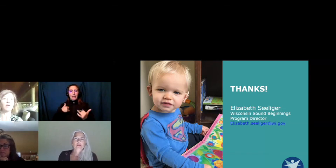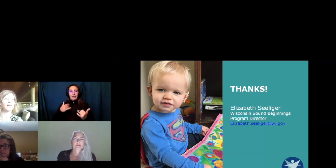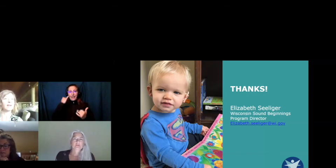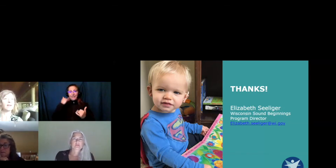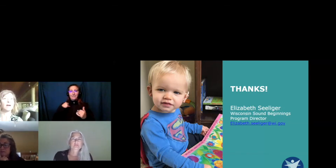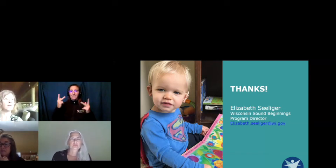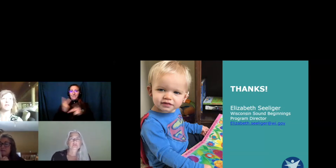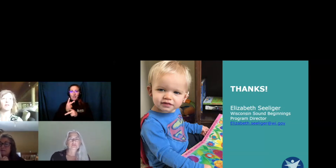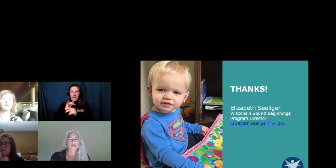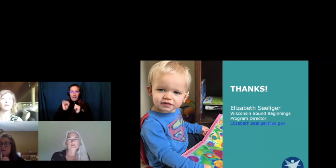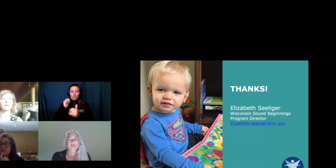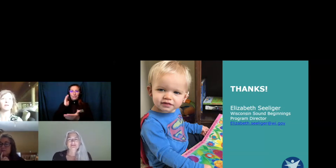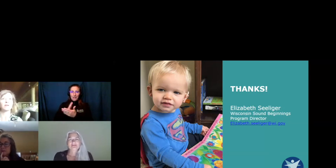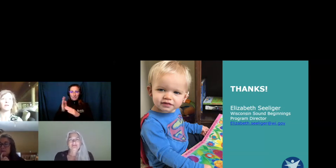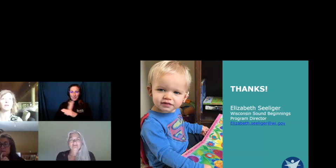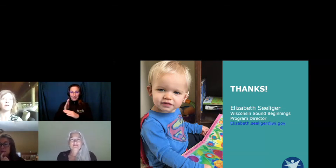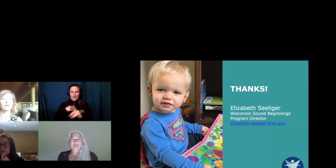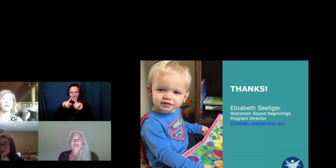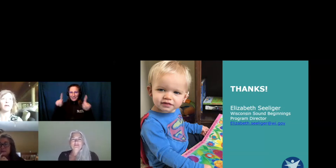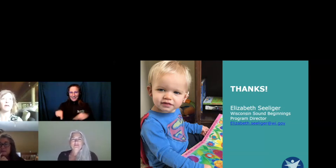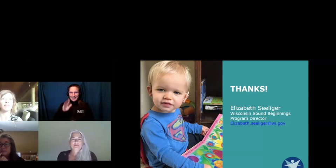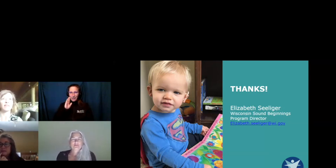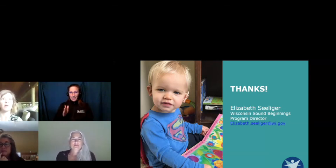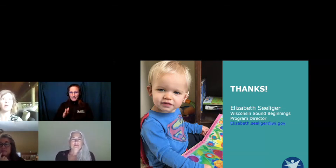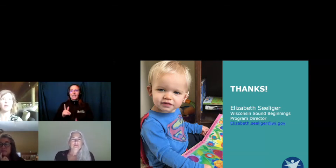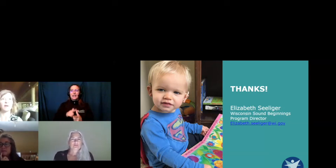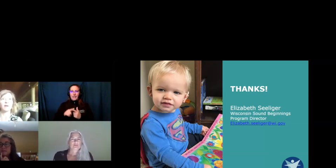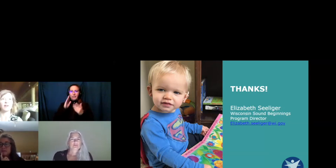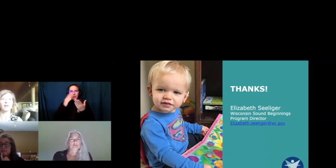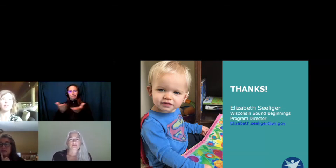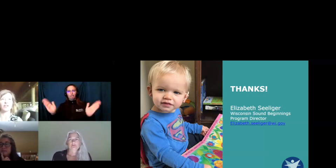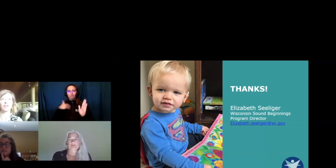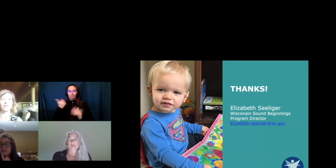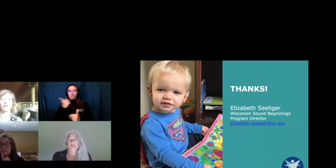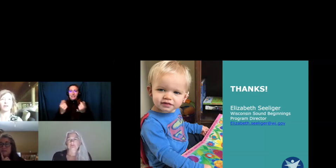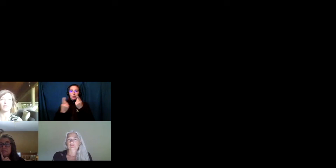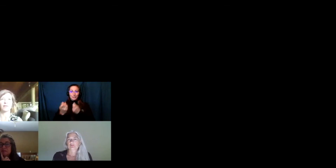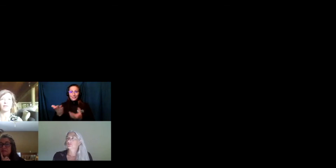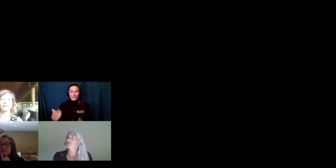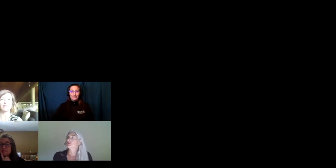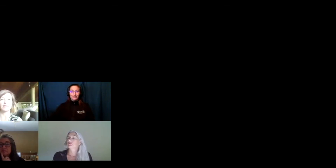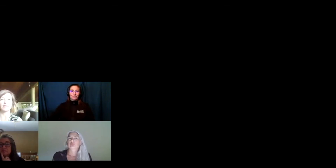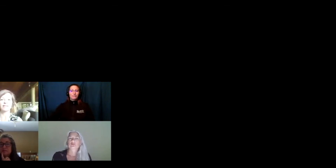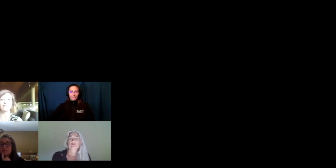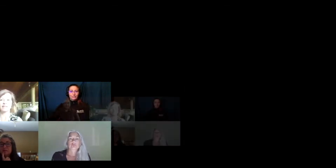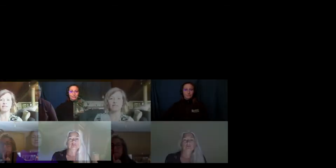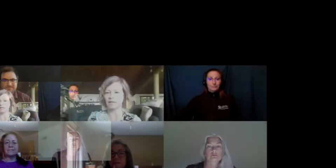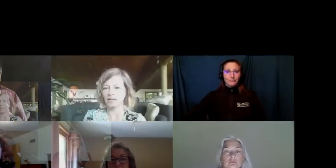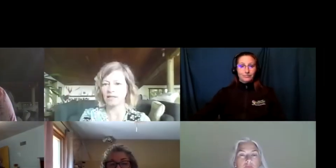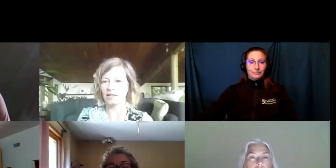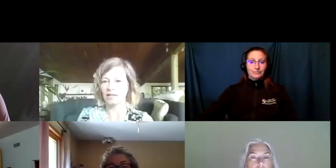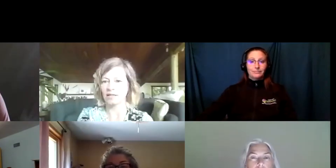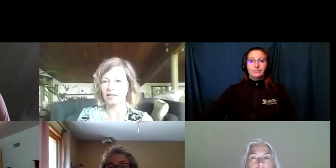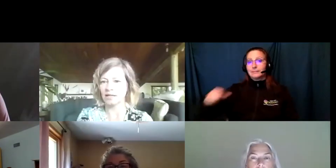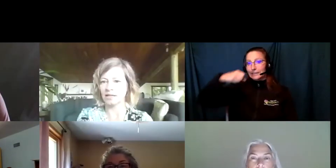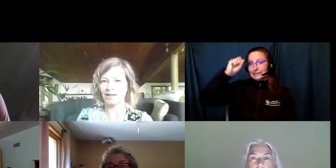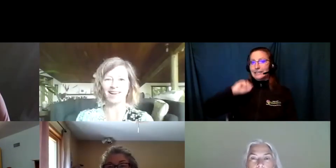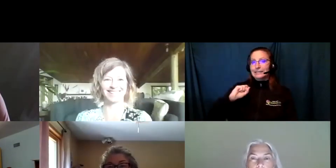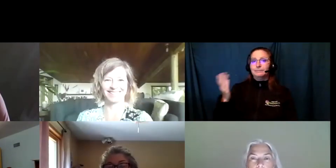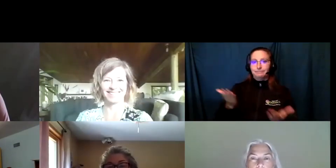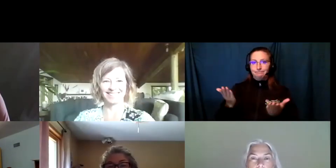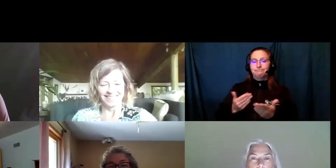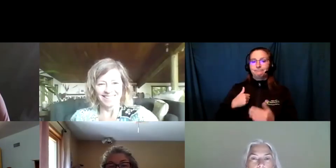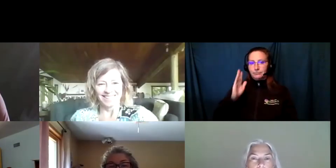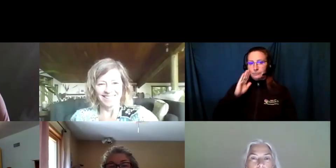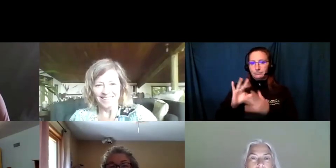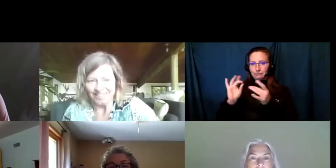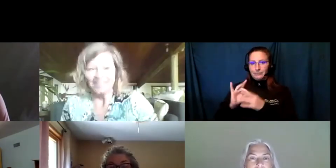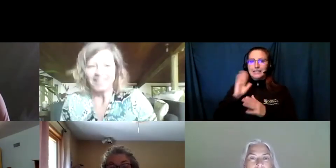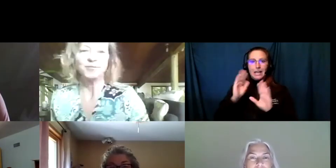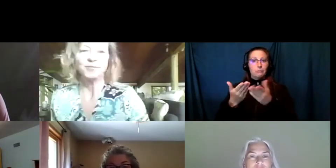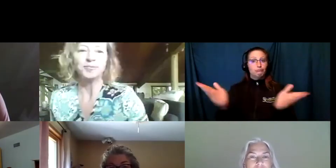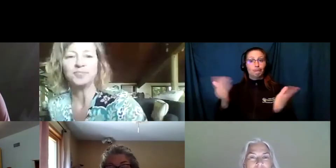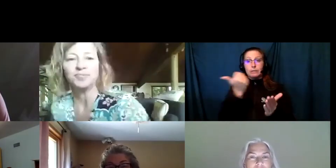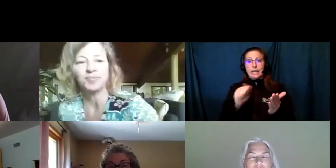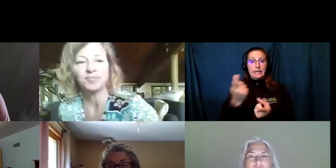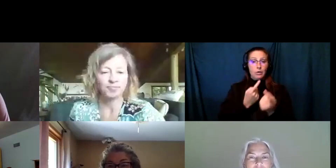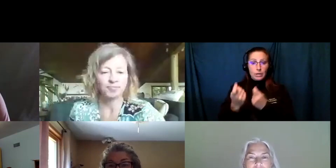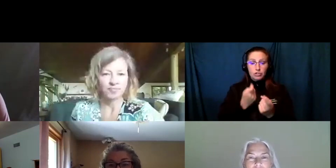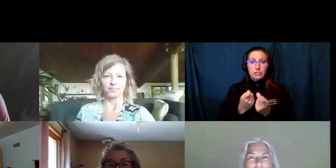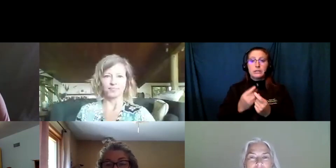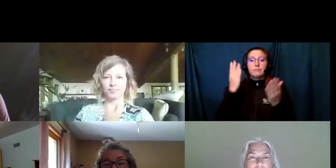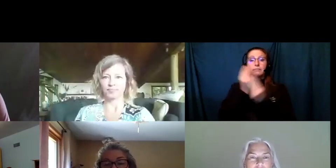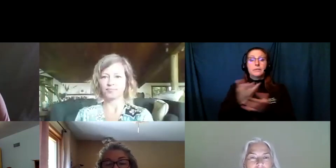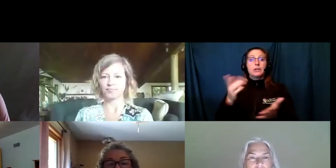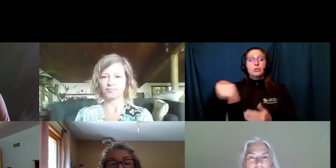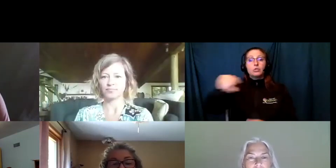Stacie: Right. Yes ma'am, we will. This is Stacie. We will open it up for questions and just to let folks know, when